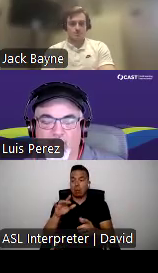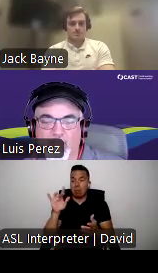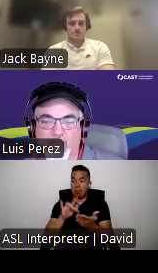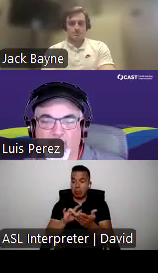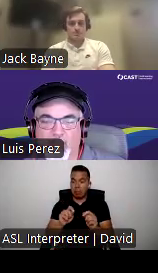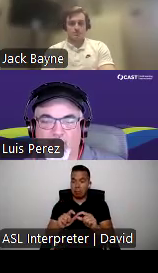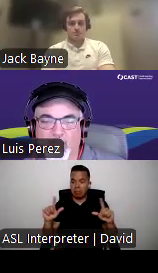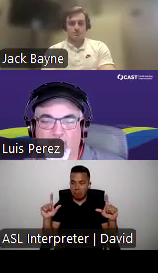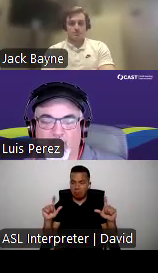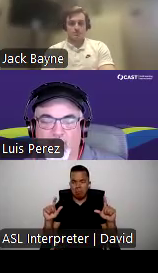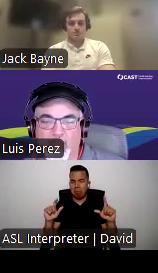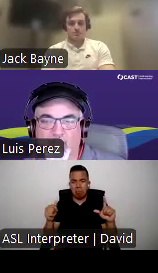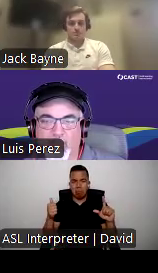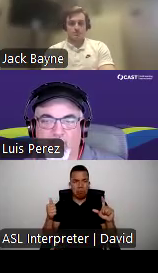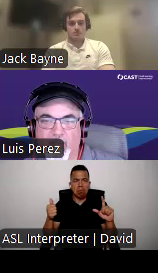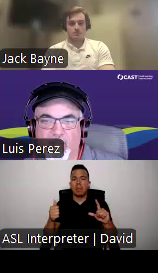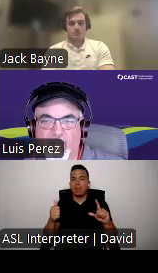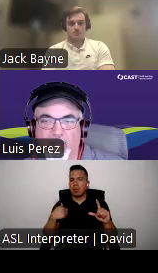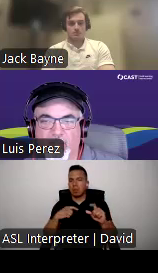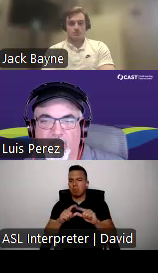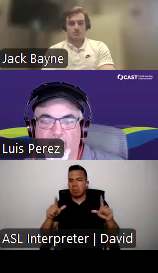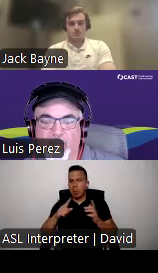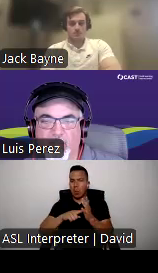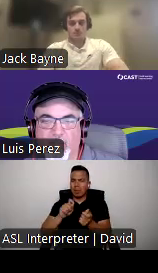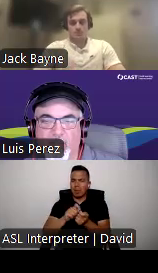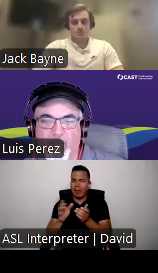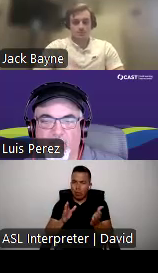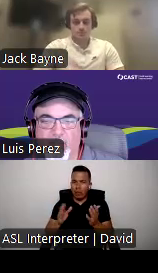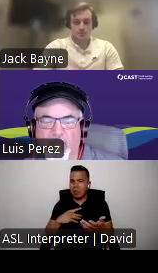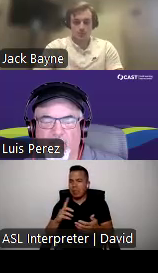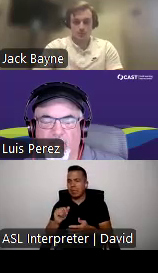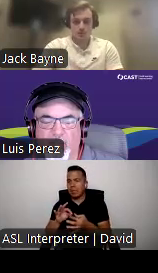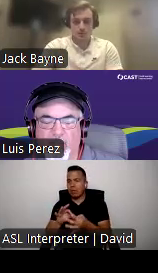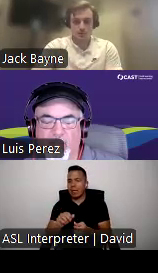initiatives, and available services related to disability employment and workforce development.